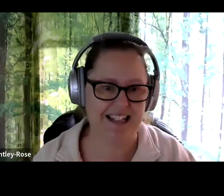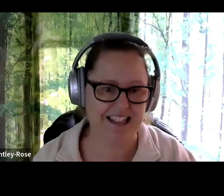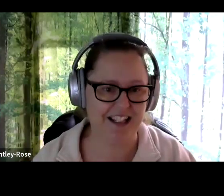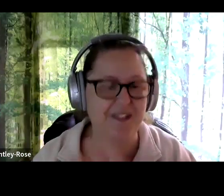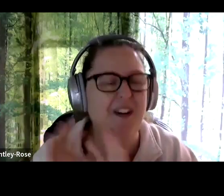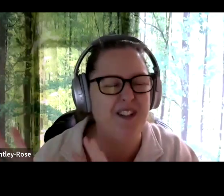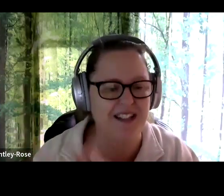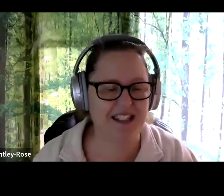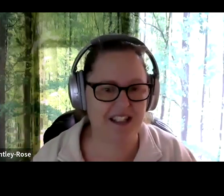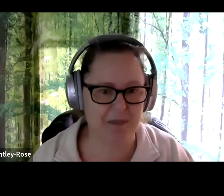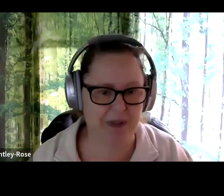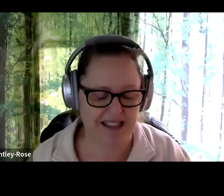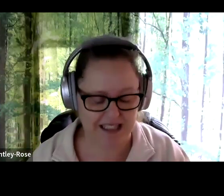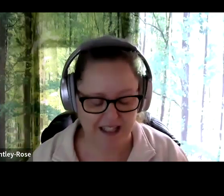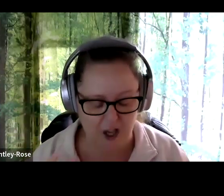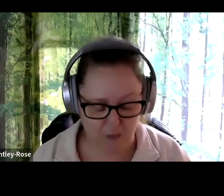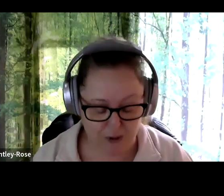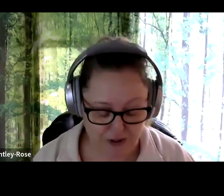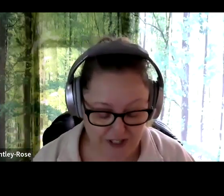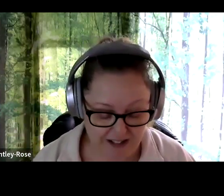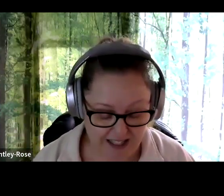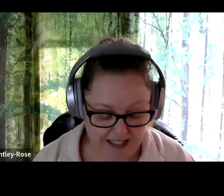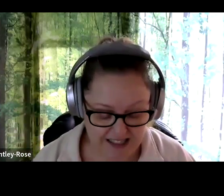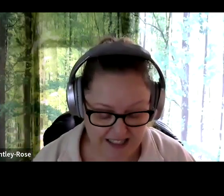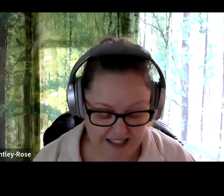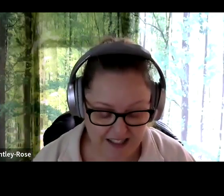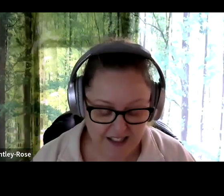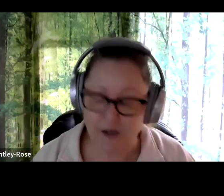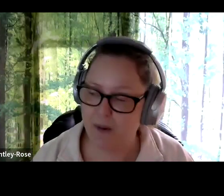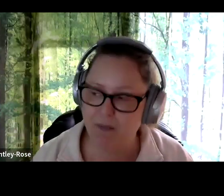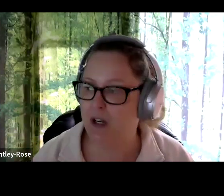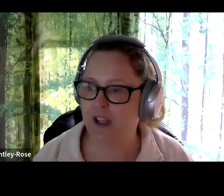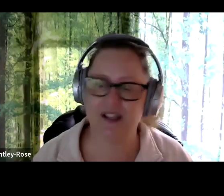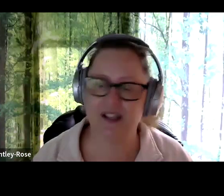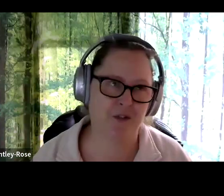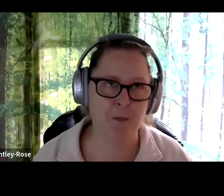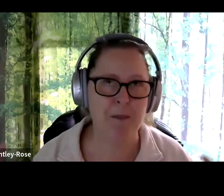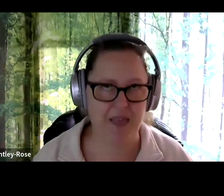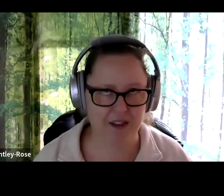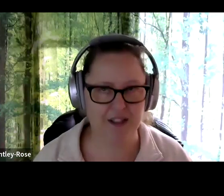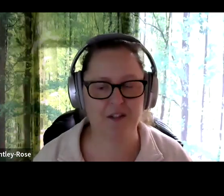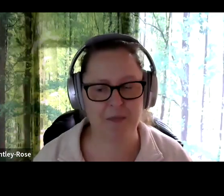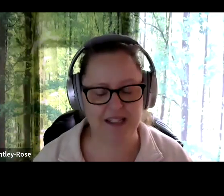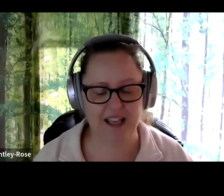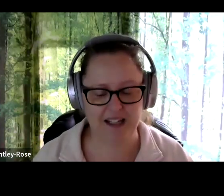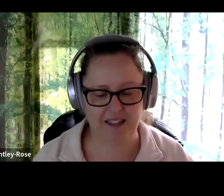little insight, so I do get to see some places I wouldn't ordinarily get to see. So we've been looking at different methods of maintaining